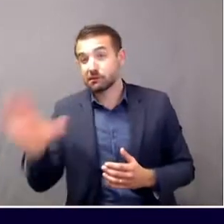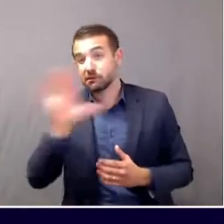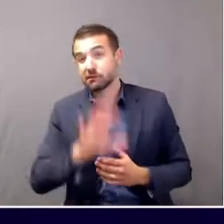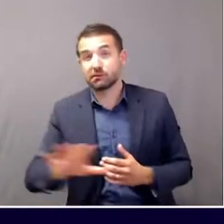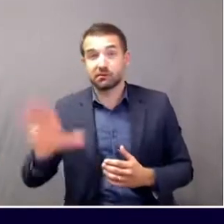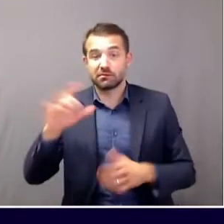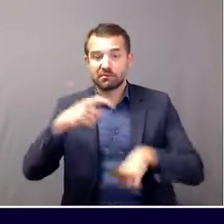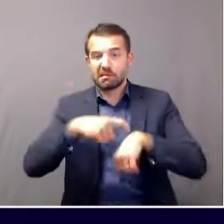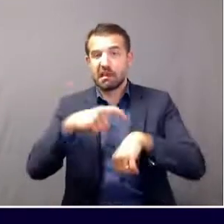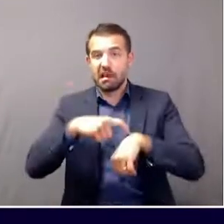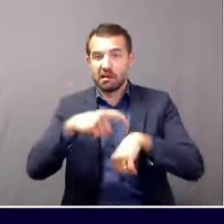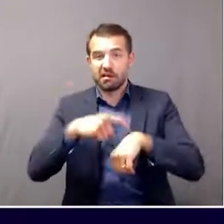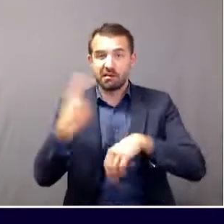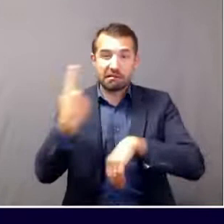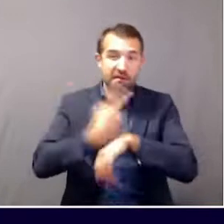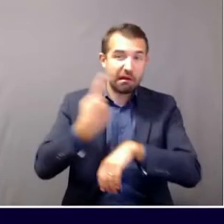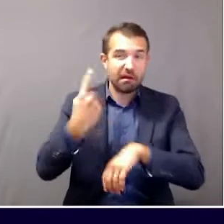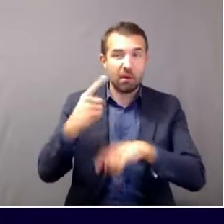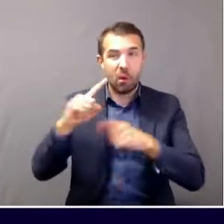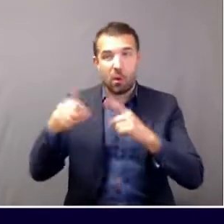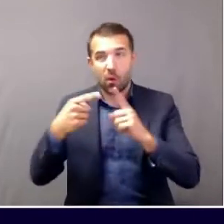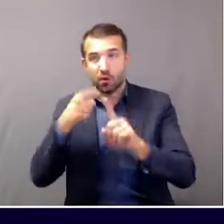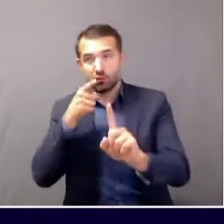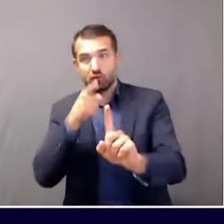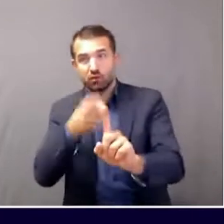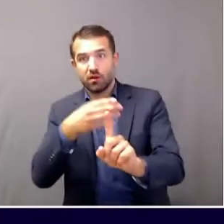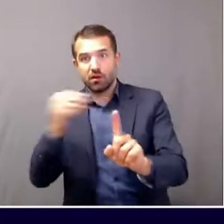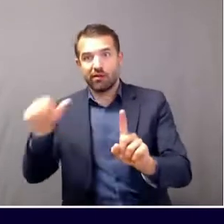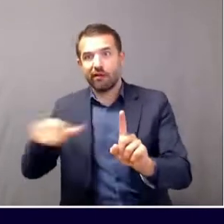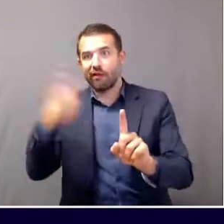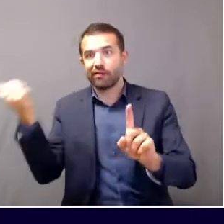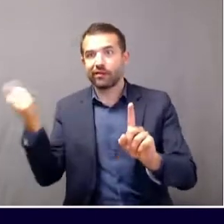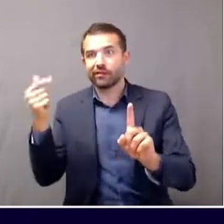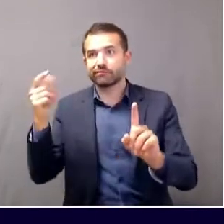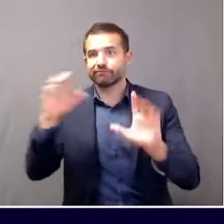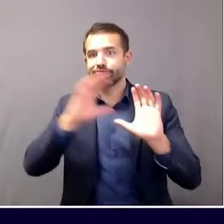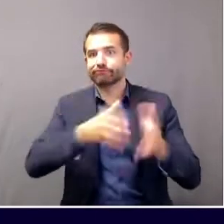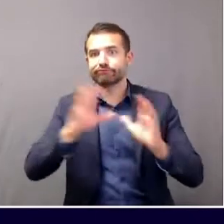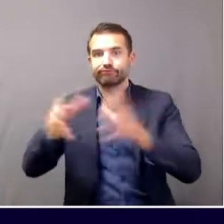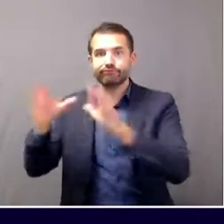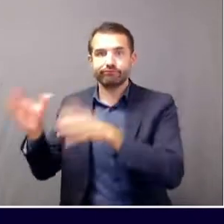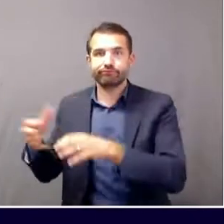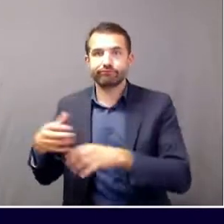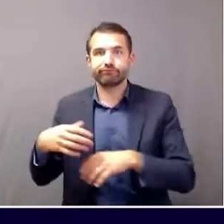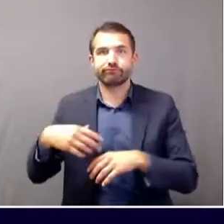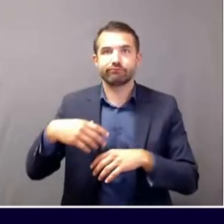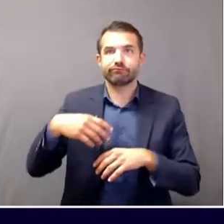the MPA may make it decision